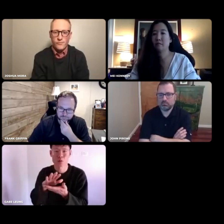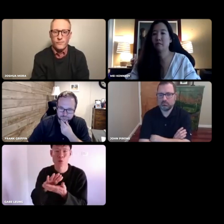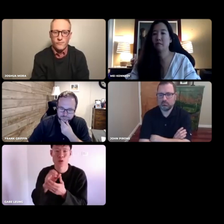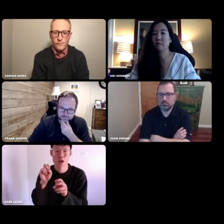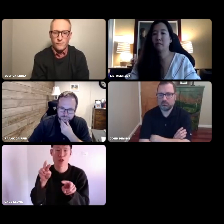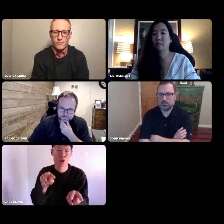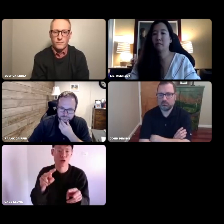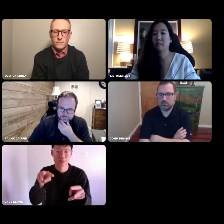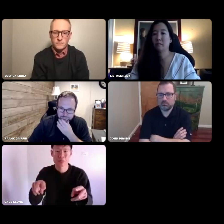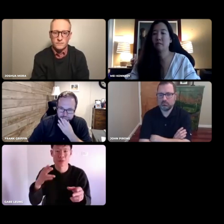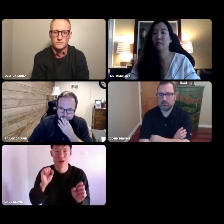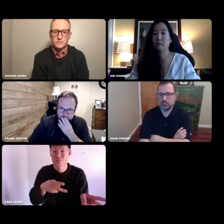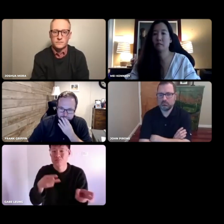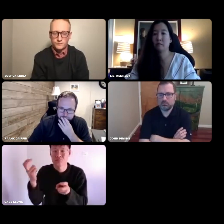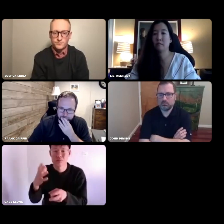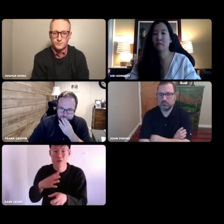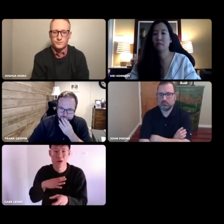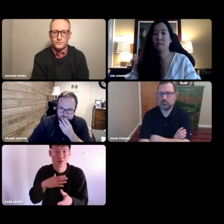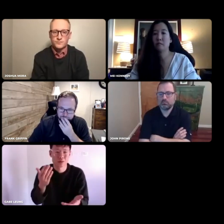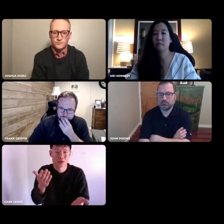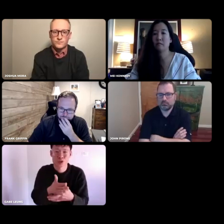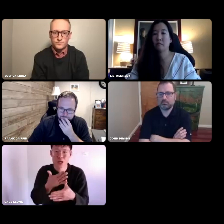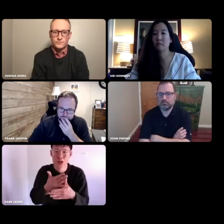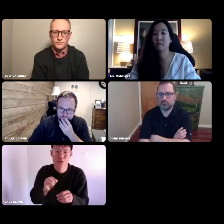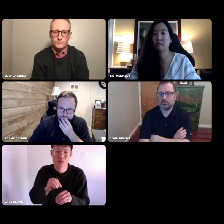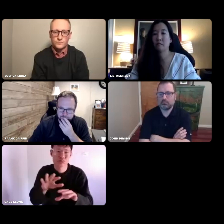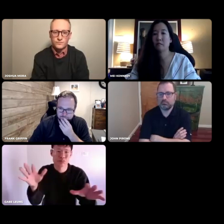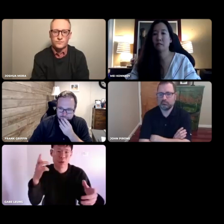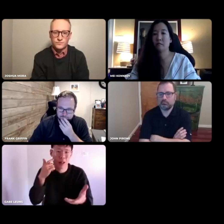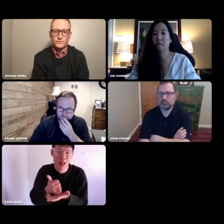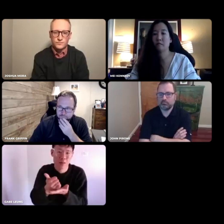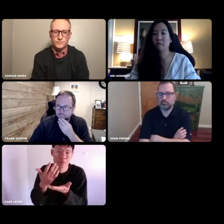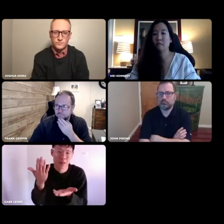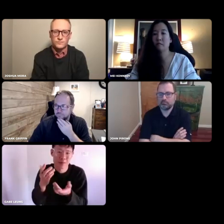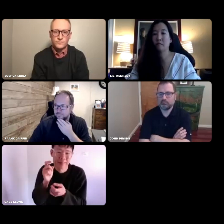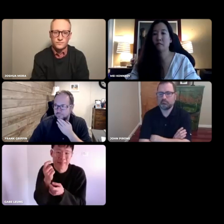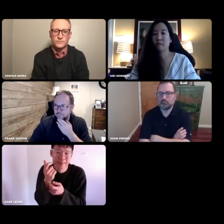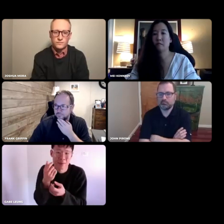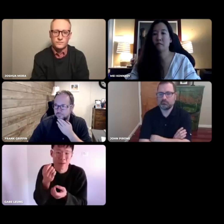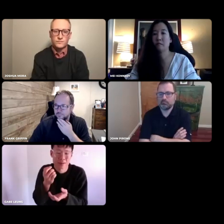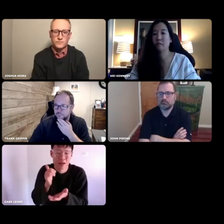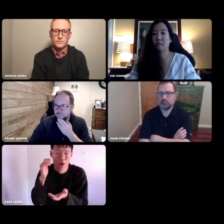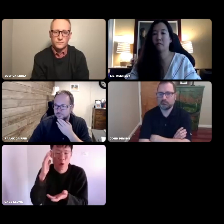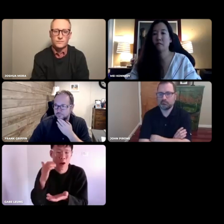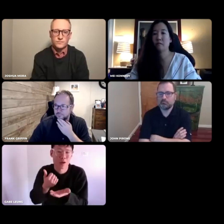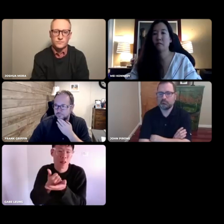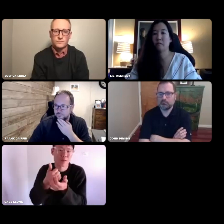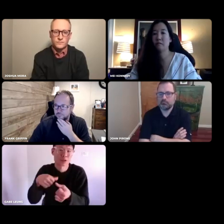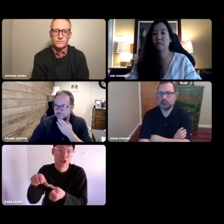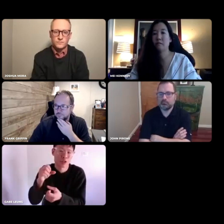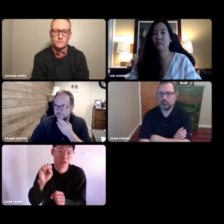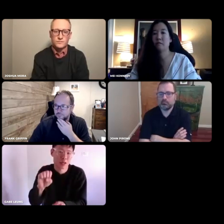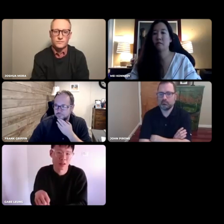A K-12 system would be great like that.